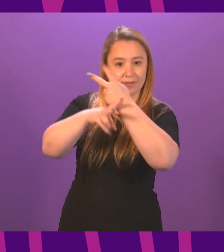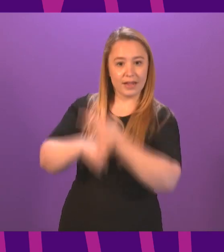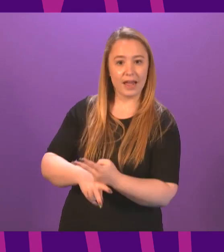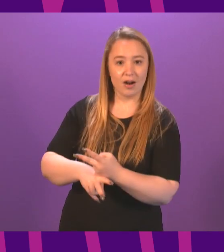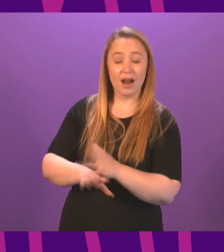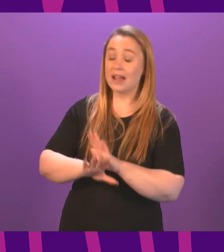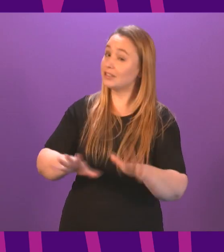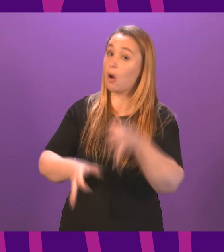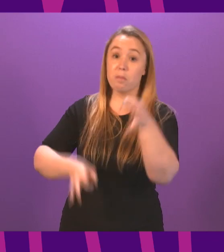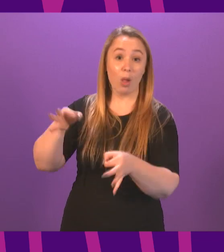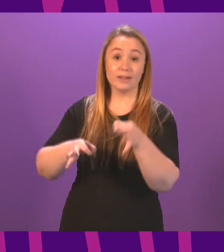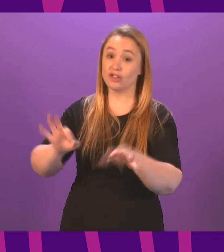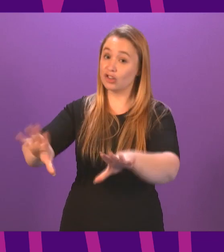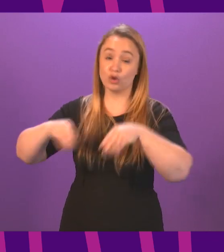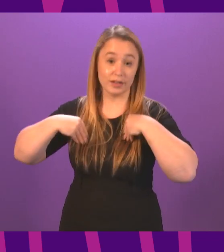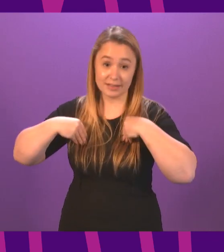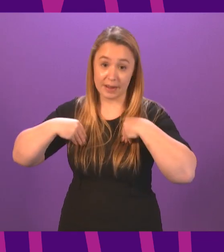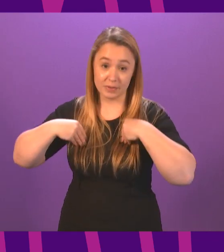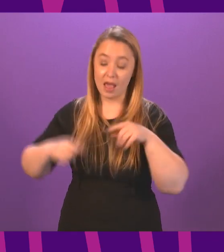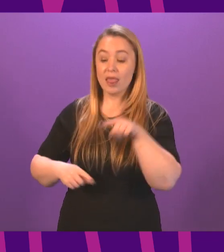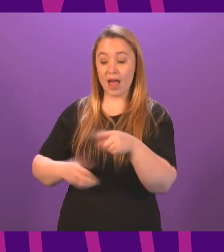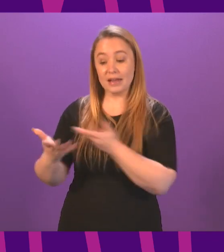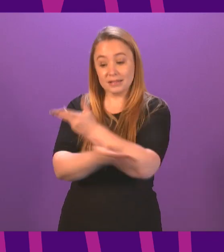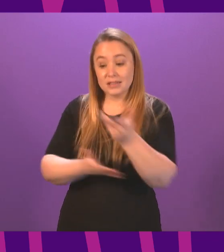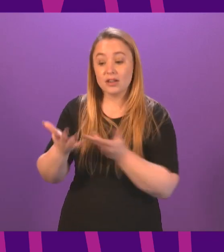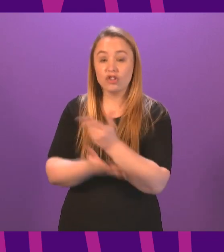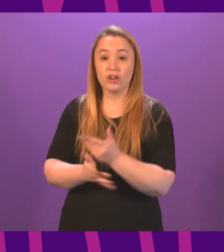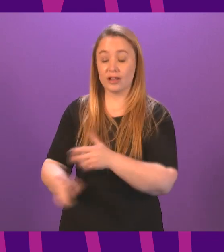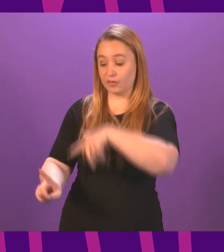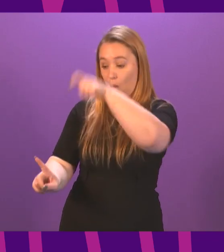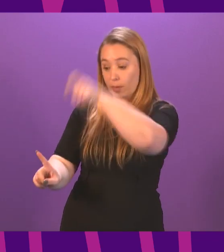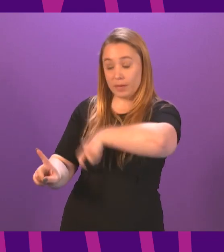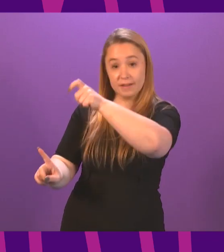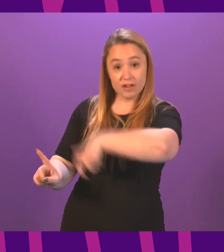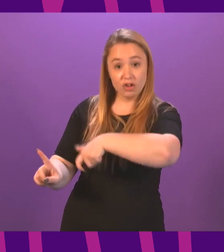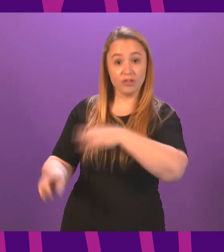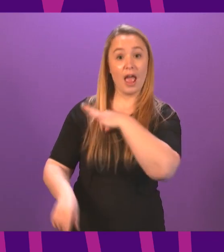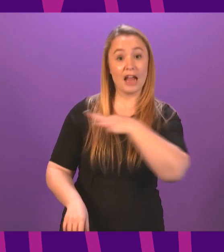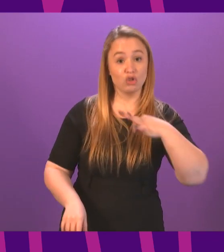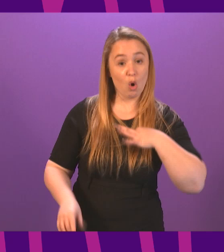are discussions for individuals and clinicians. I have always been clear—as has the health